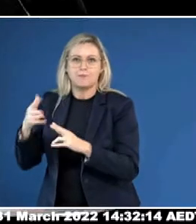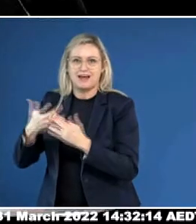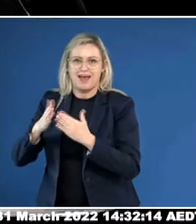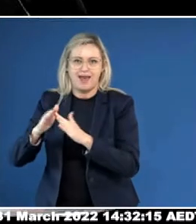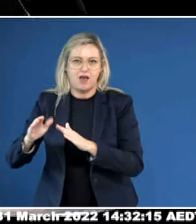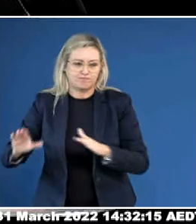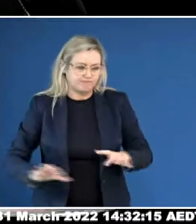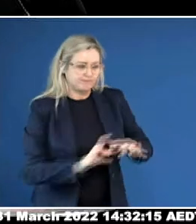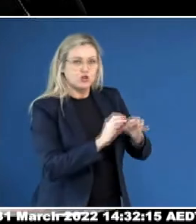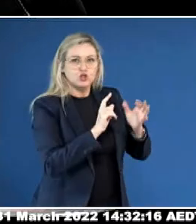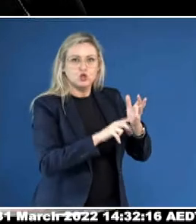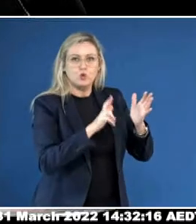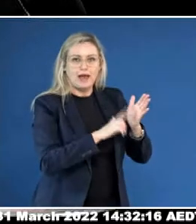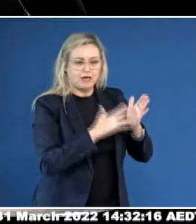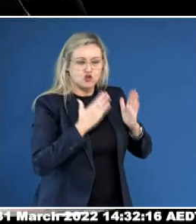and instruments Australia is a signatory to.